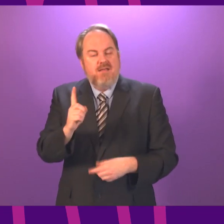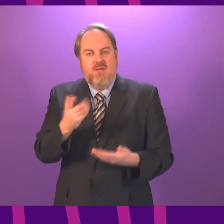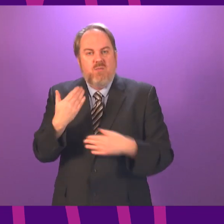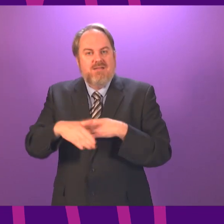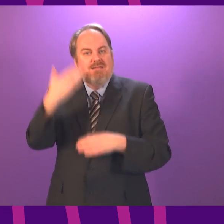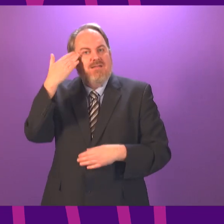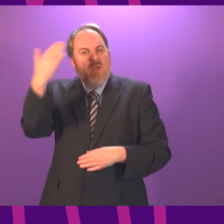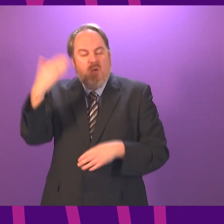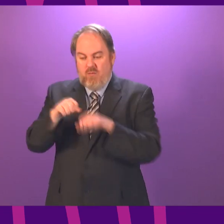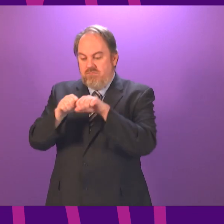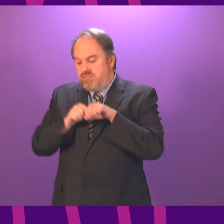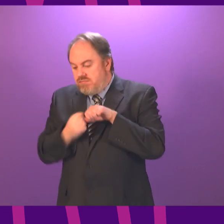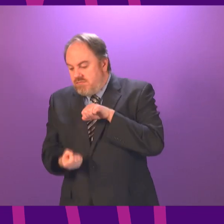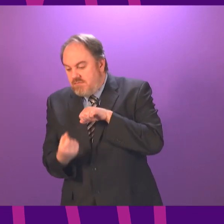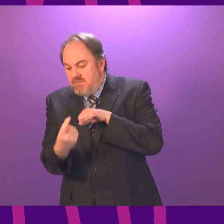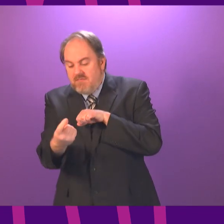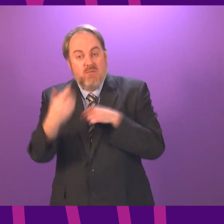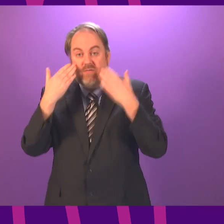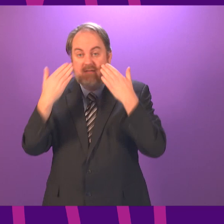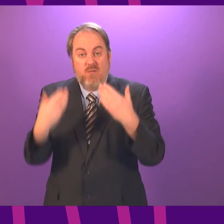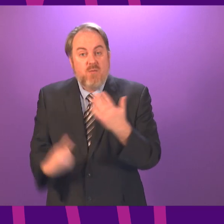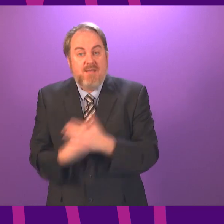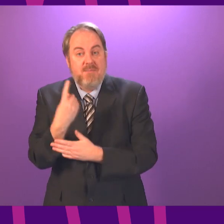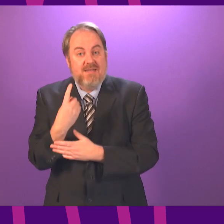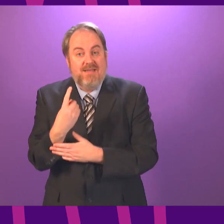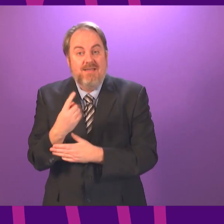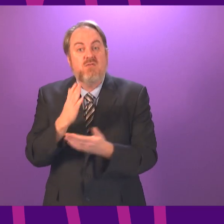with, we would have done certain things differently in care homes. I desperately wish that we